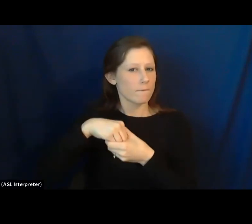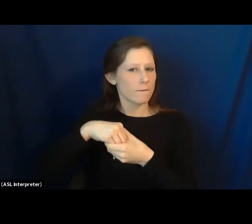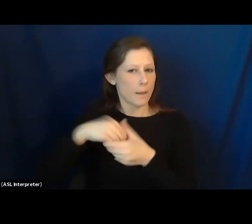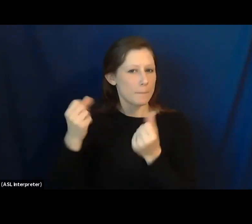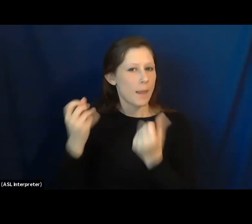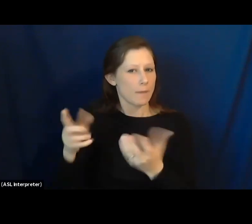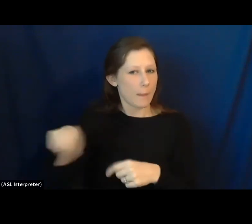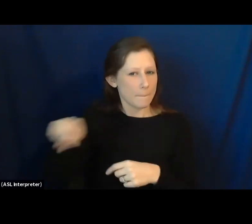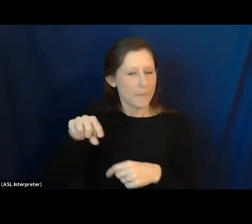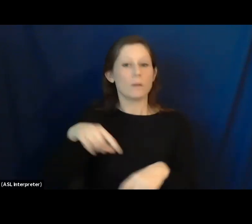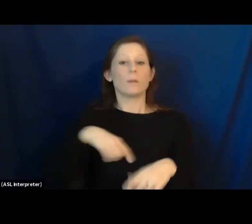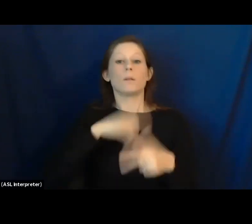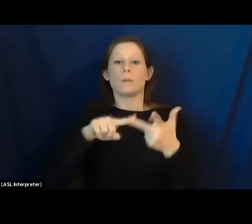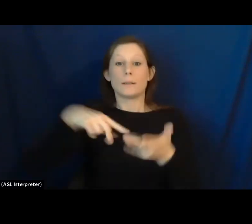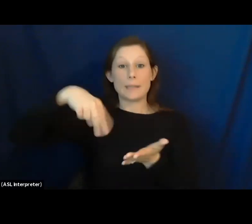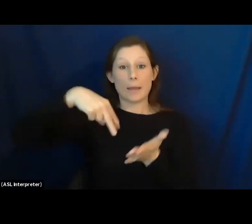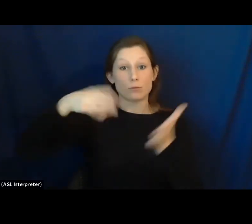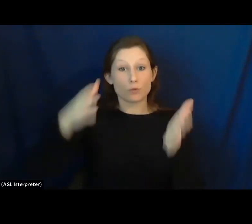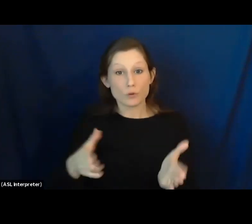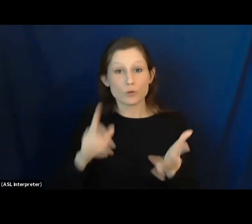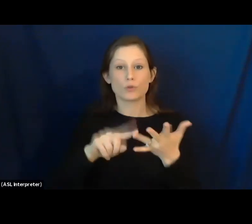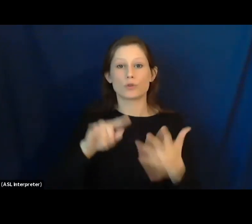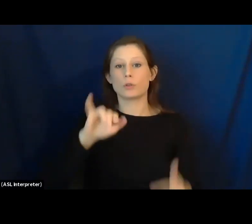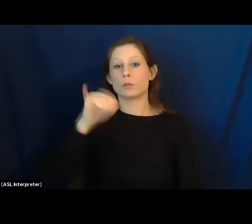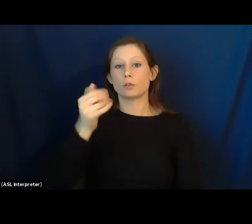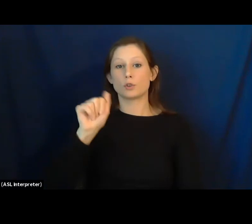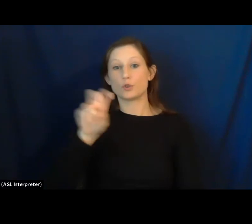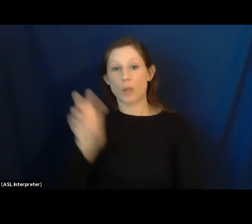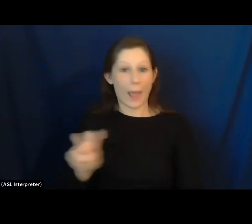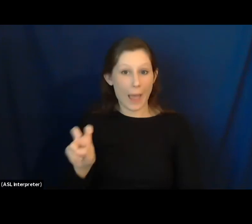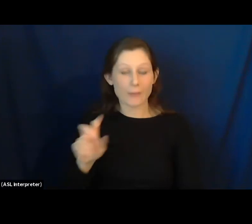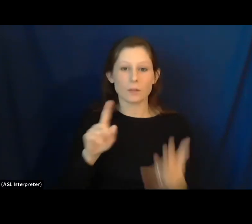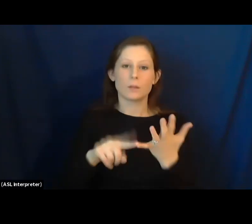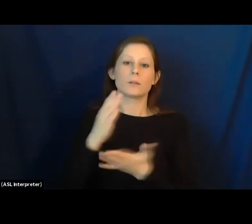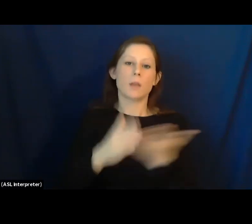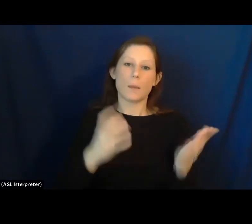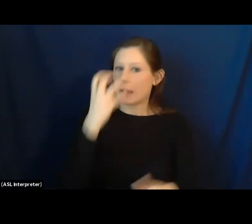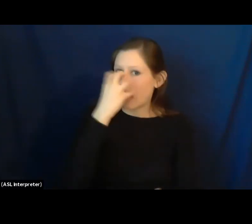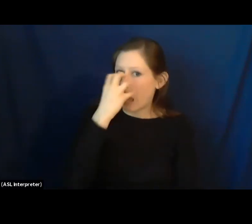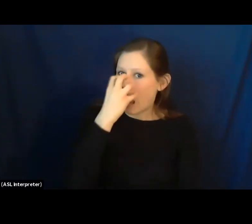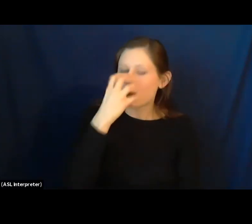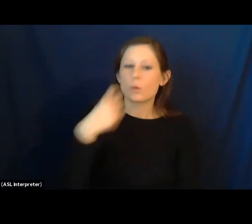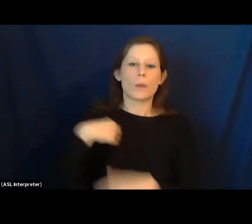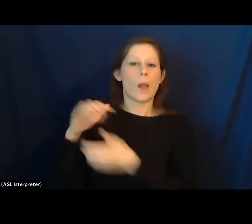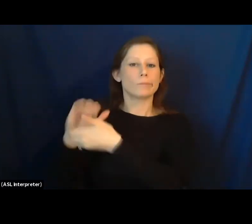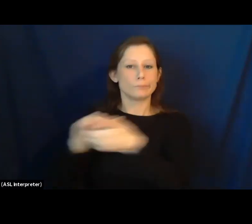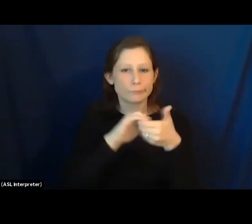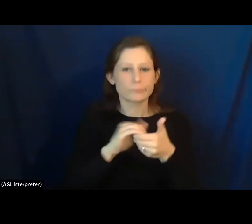We had dancers, we had jazz, we had some clowning. So we collaborated with lots of arts organizations